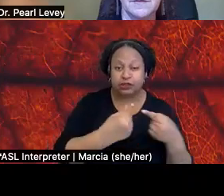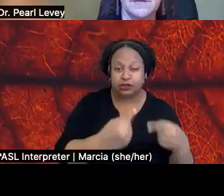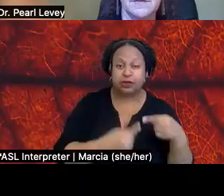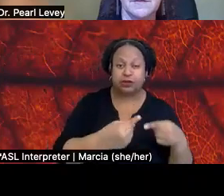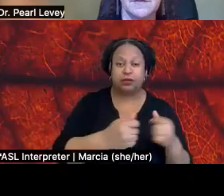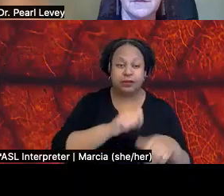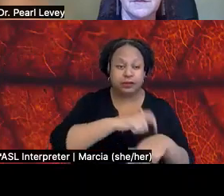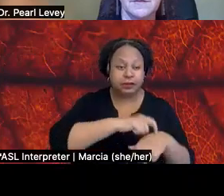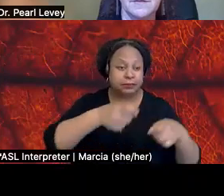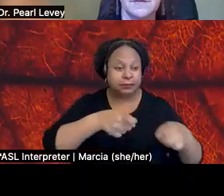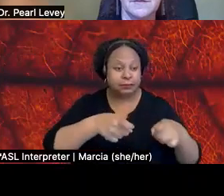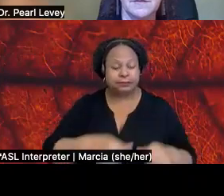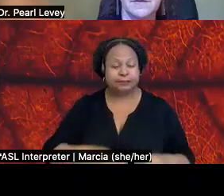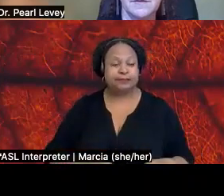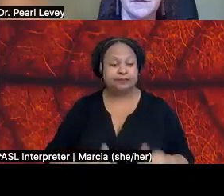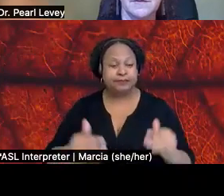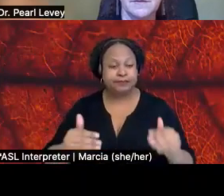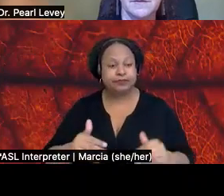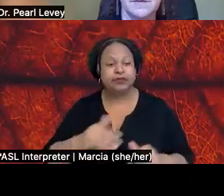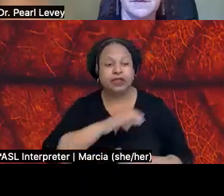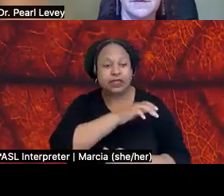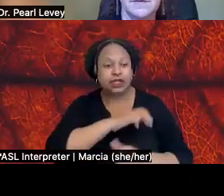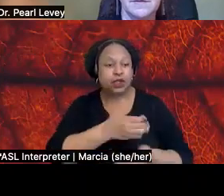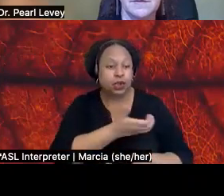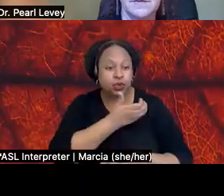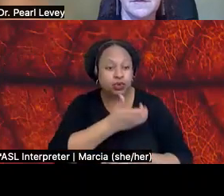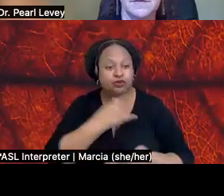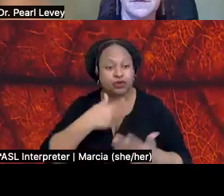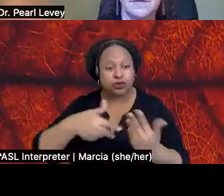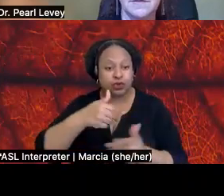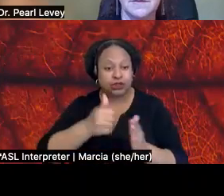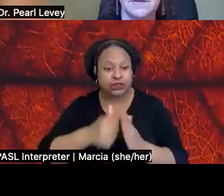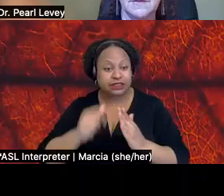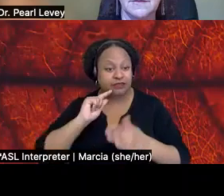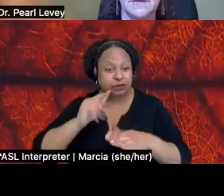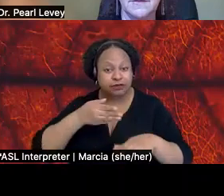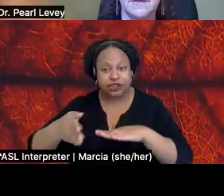Clinical coaching for social skills and professional settings. So a couple of things.